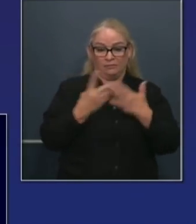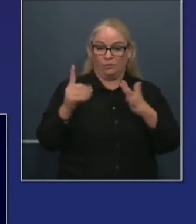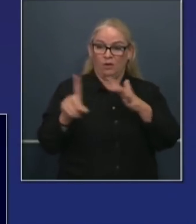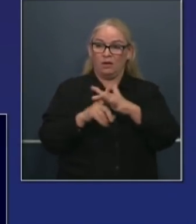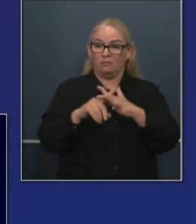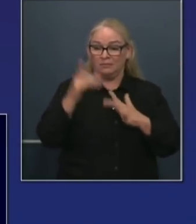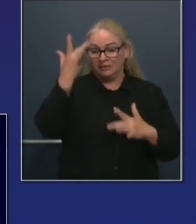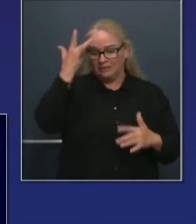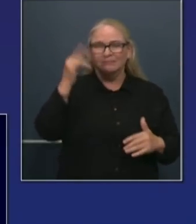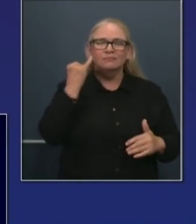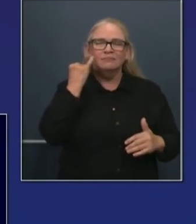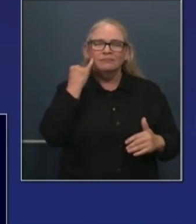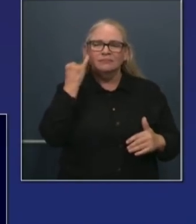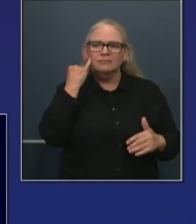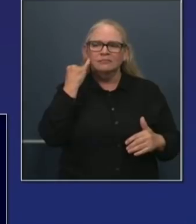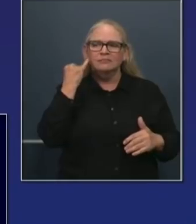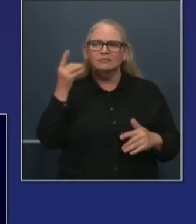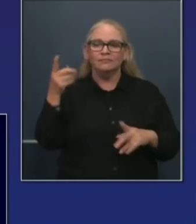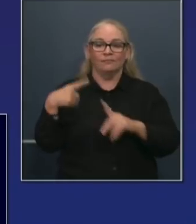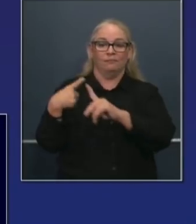STRENGTH IN OUR EMPLOYER REPORTING OUTBREAKS AND WE'RE